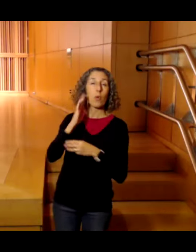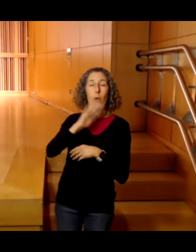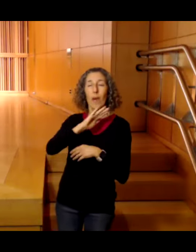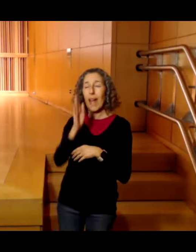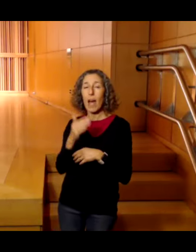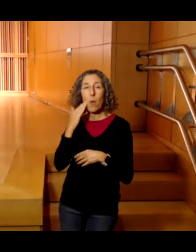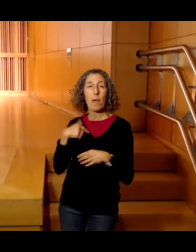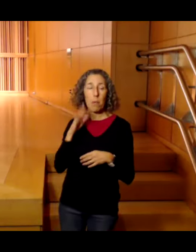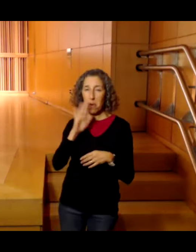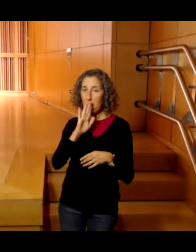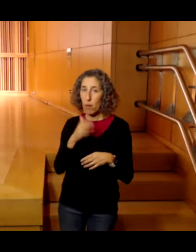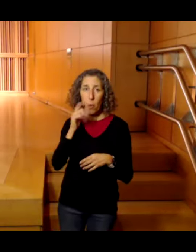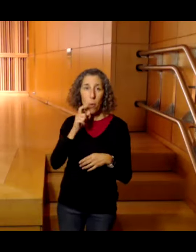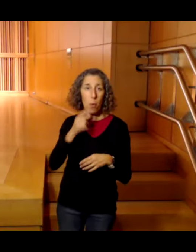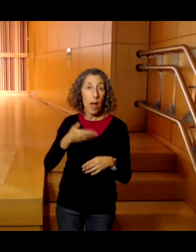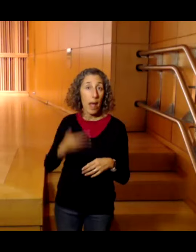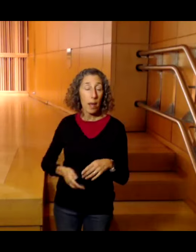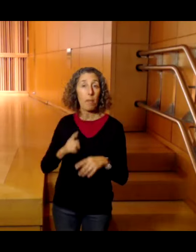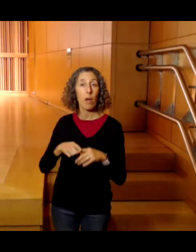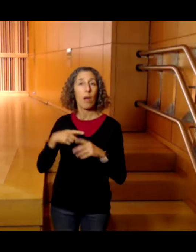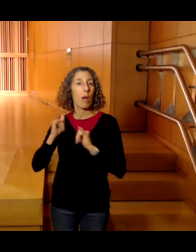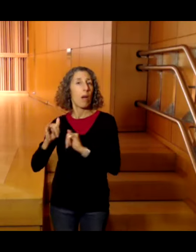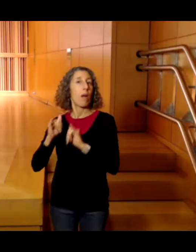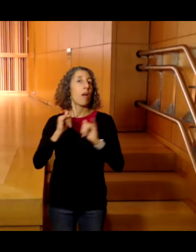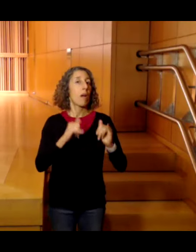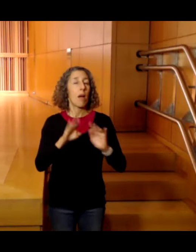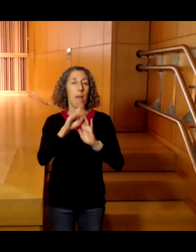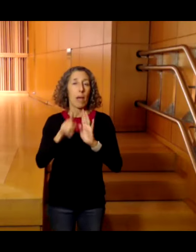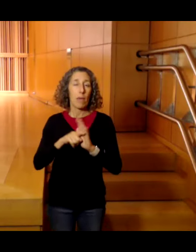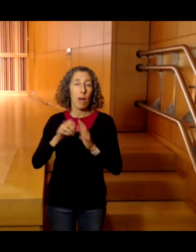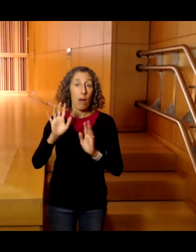But who lived and died in the North Carolina… who lived and died in the North Carolina Piedmont.